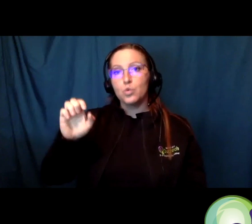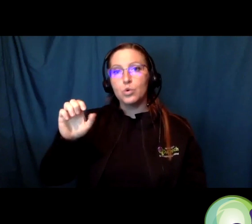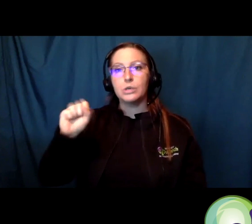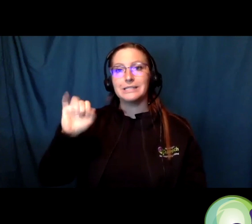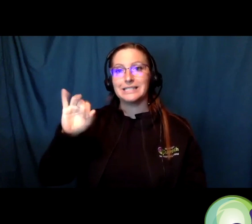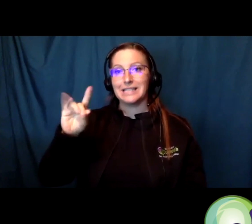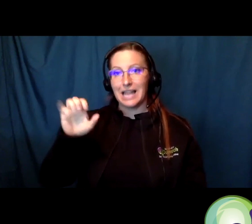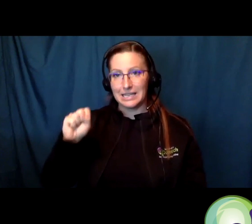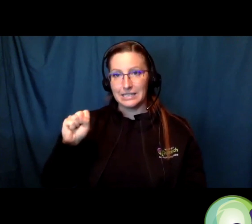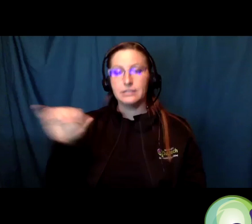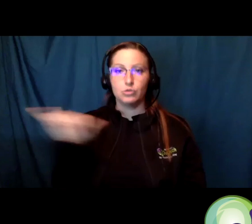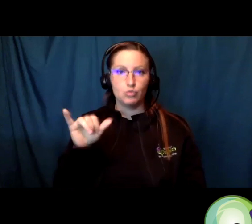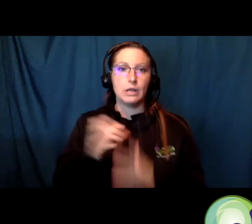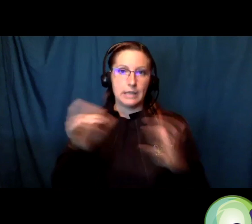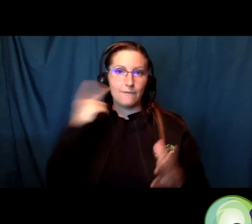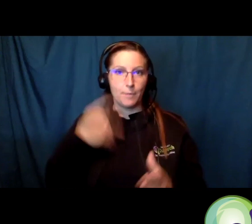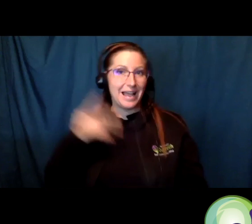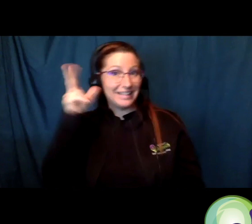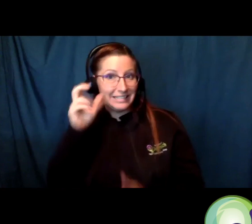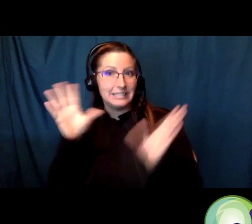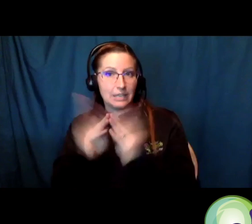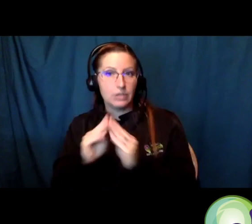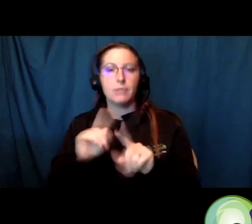but I also did always end my sessions with